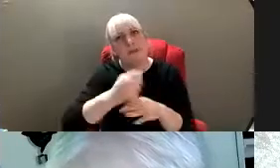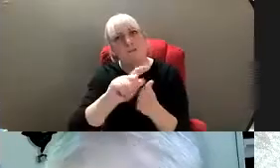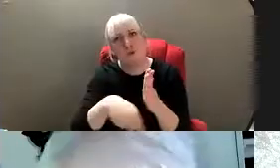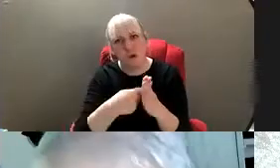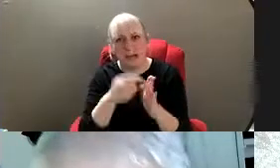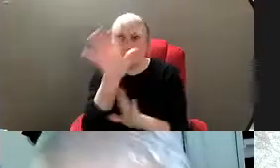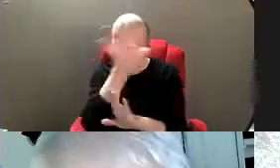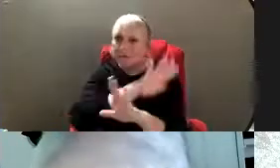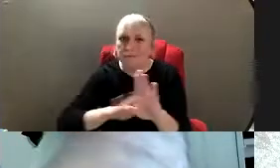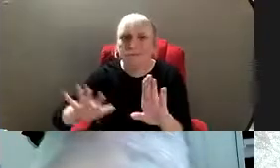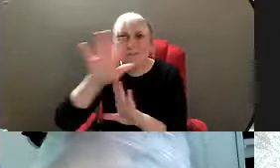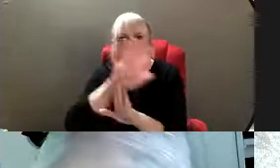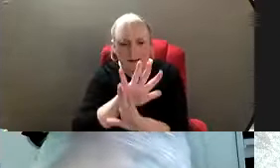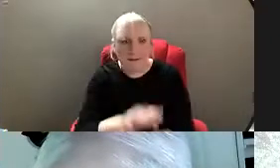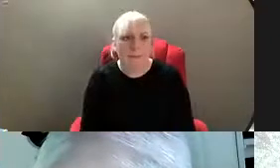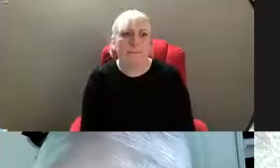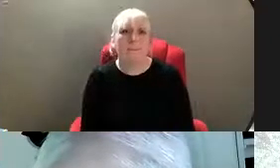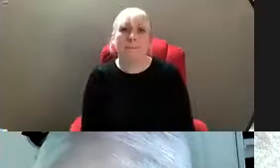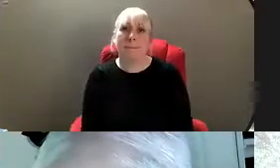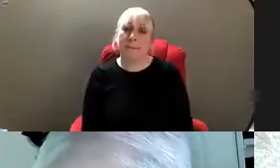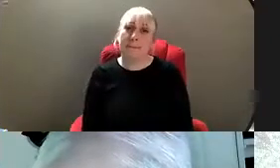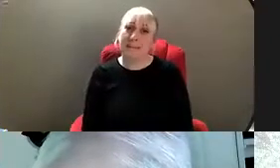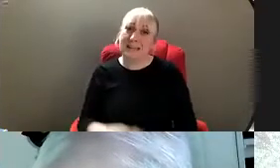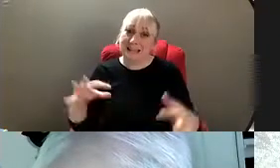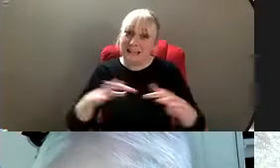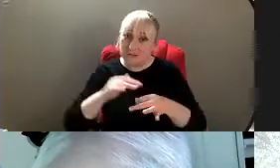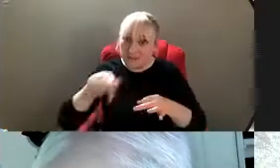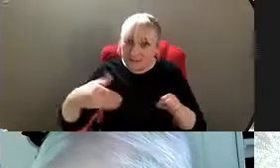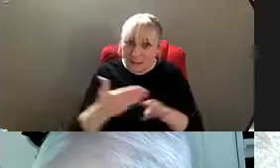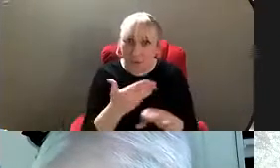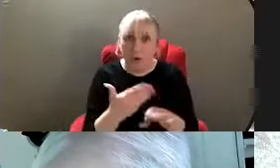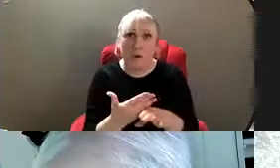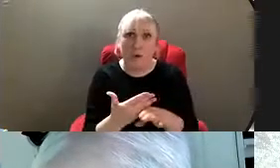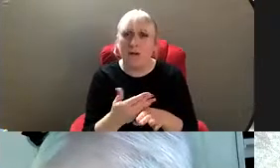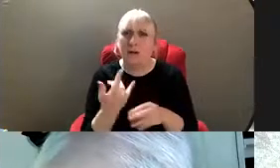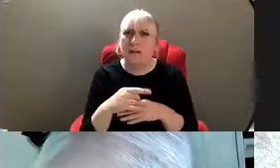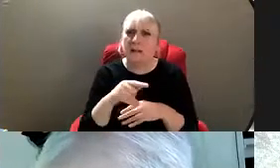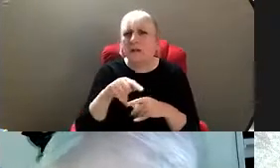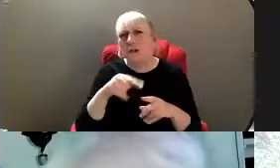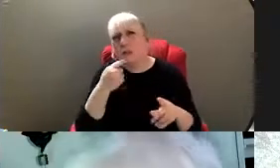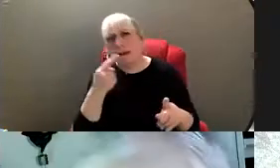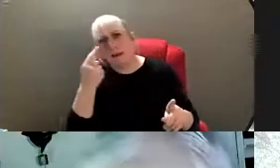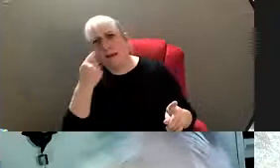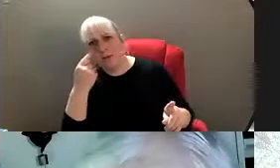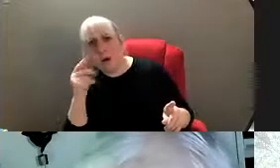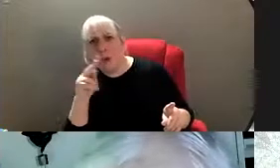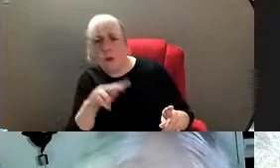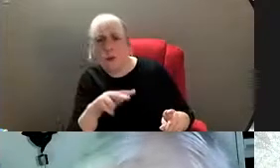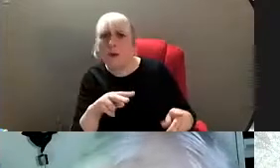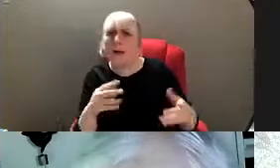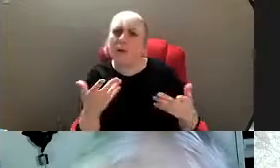in building on this work they have been looking at the merit of possibility of working with